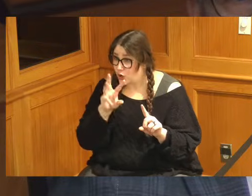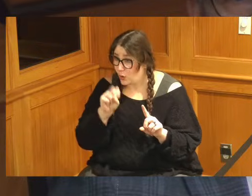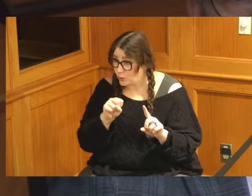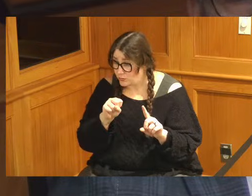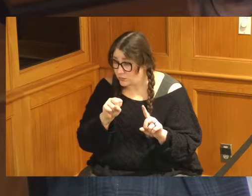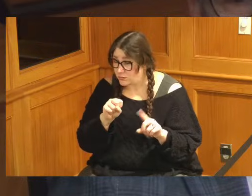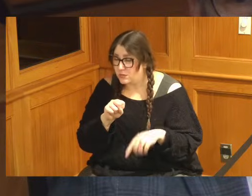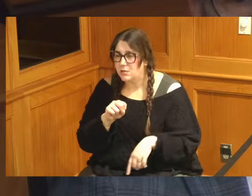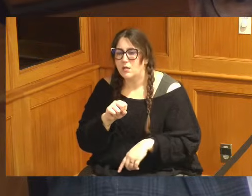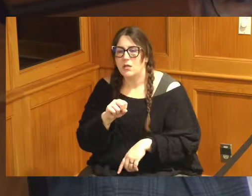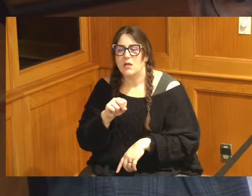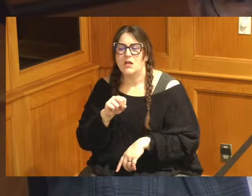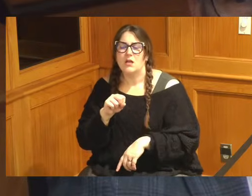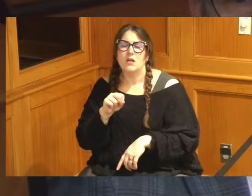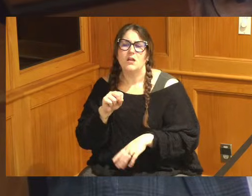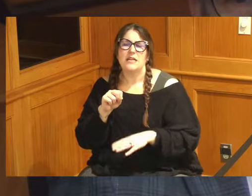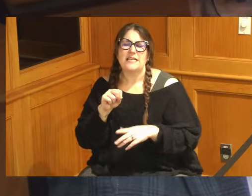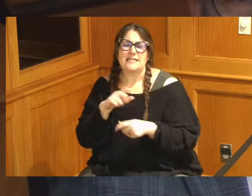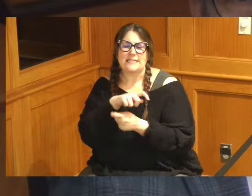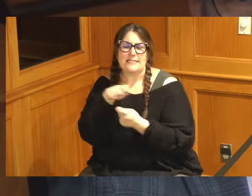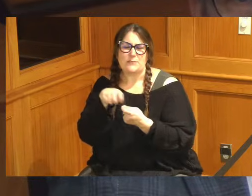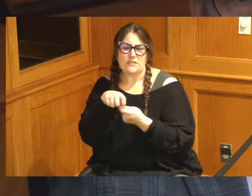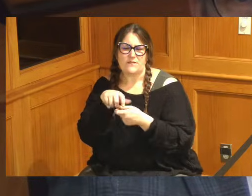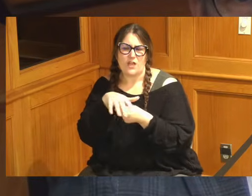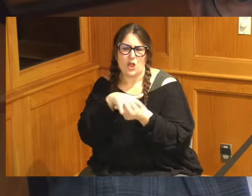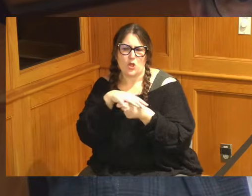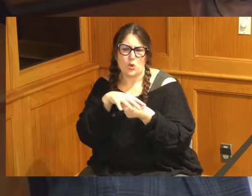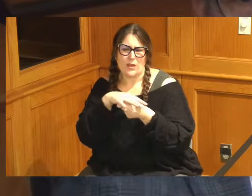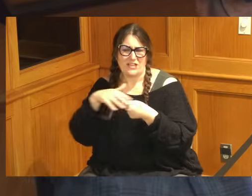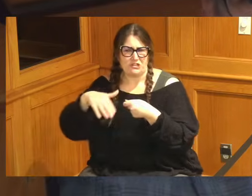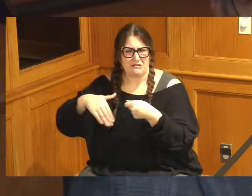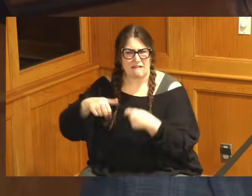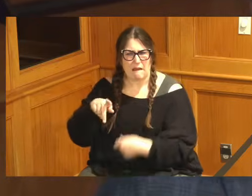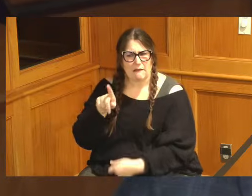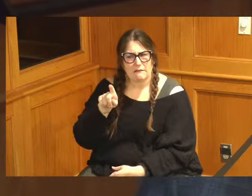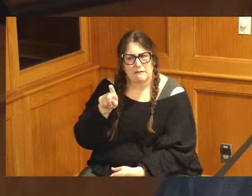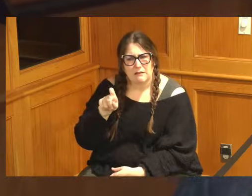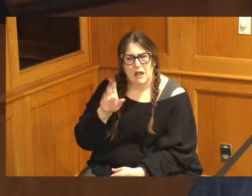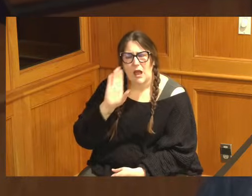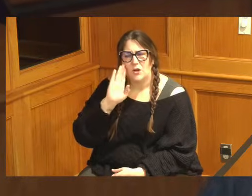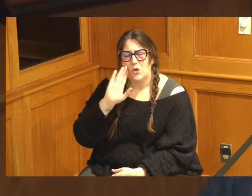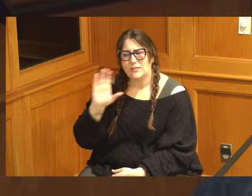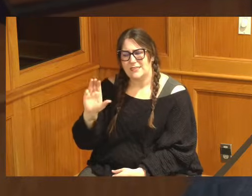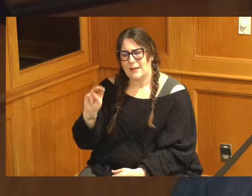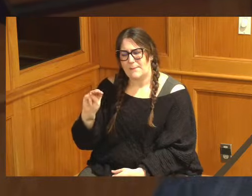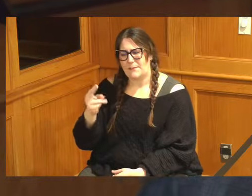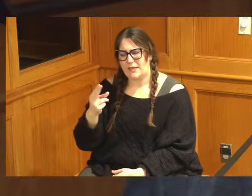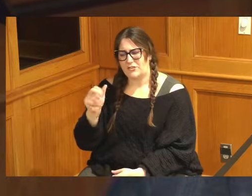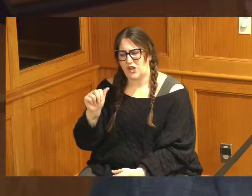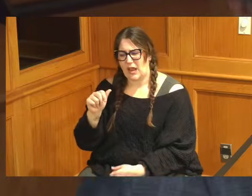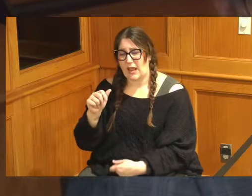Is there a defined location for this yet? I know the CHA location did not work out. I don't know